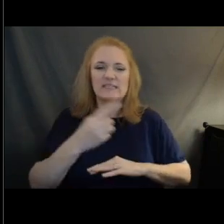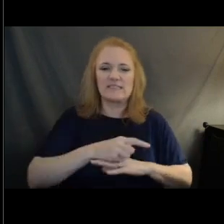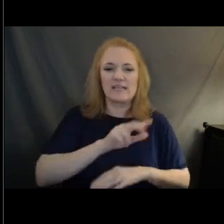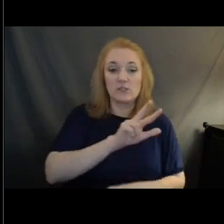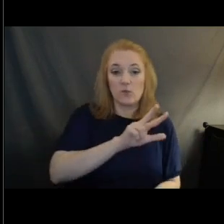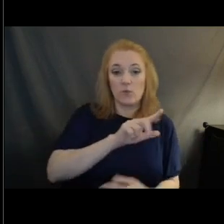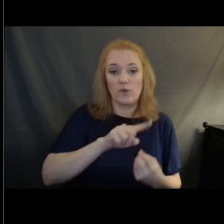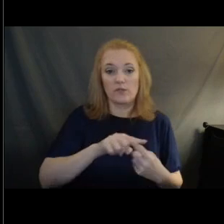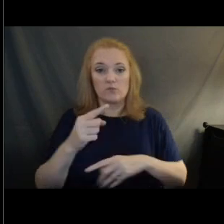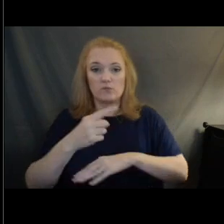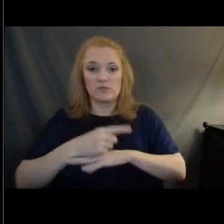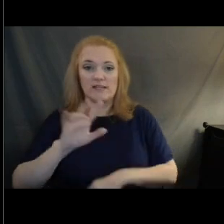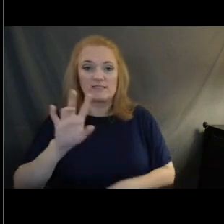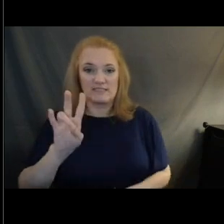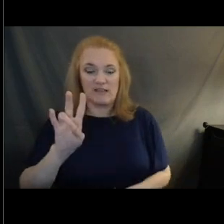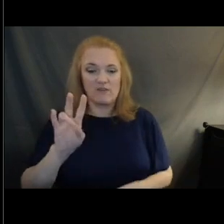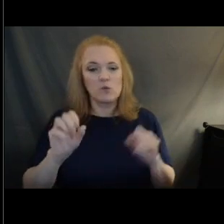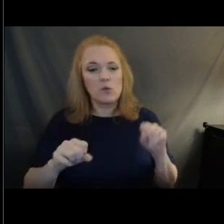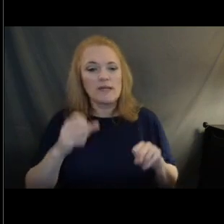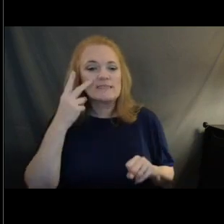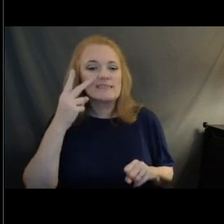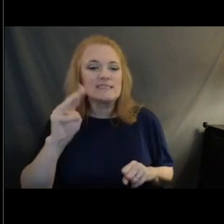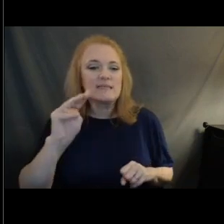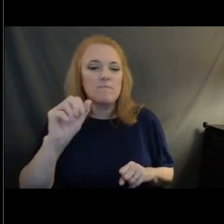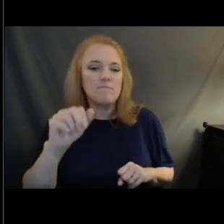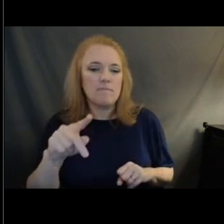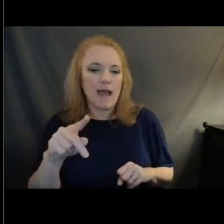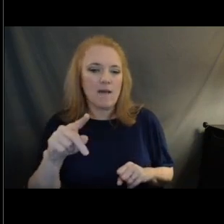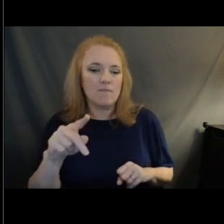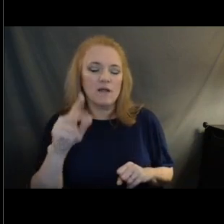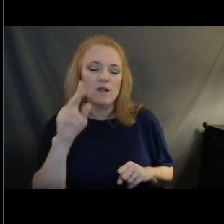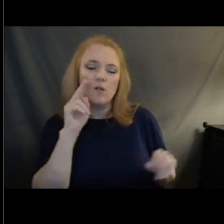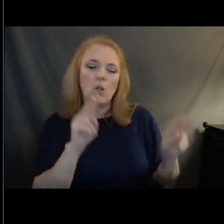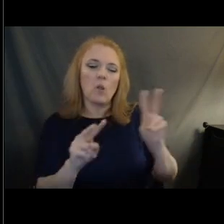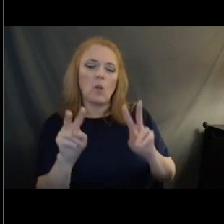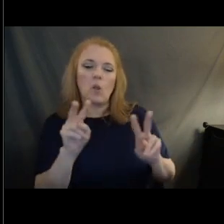day seven. So these maps will allow you to put some of the events into some historic context,